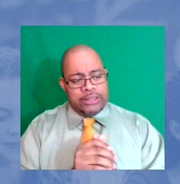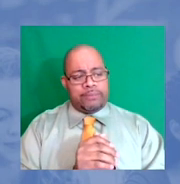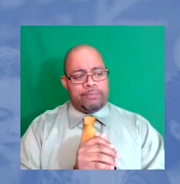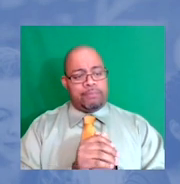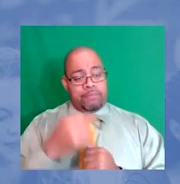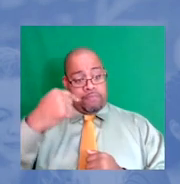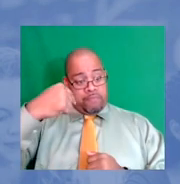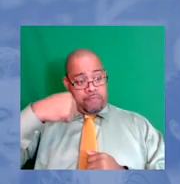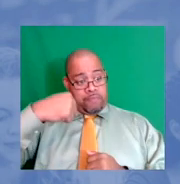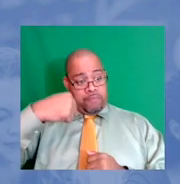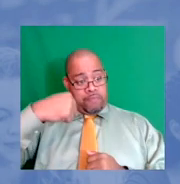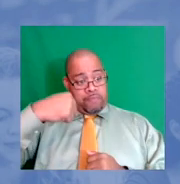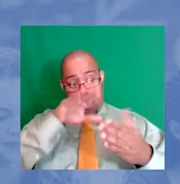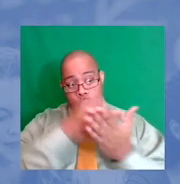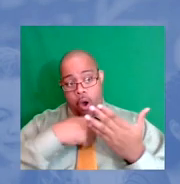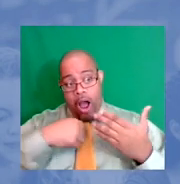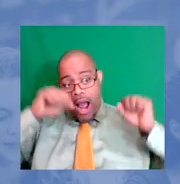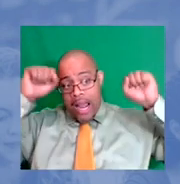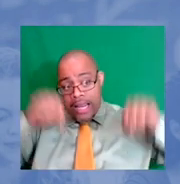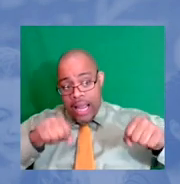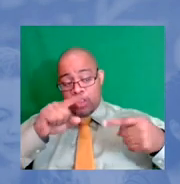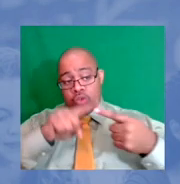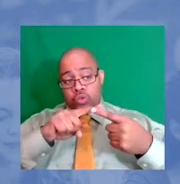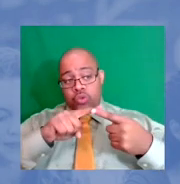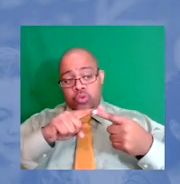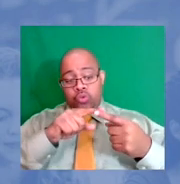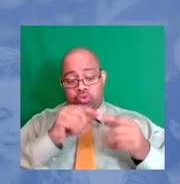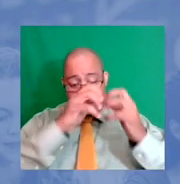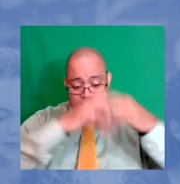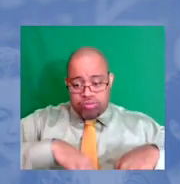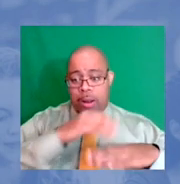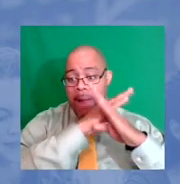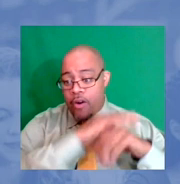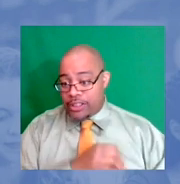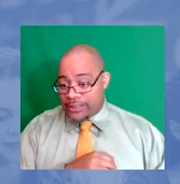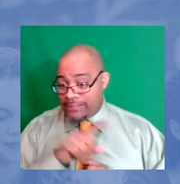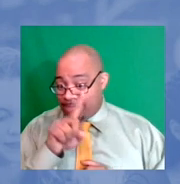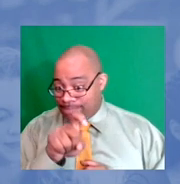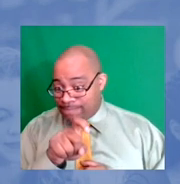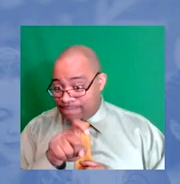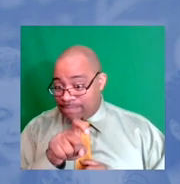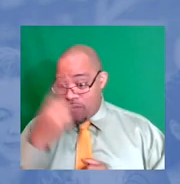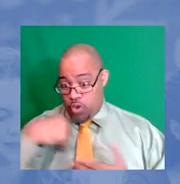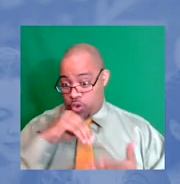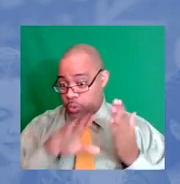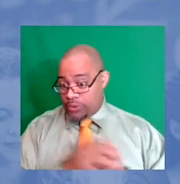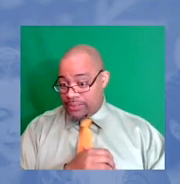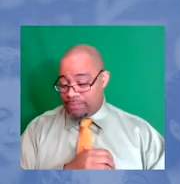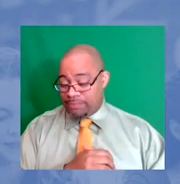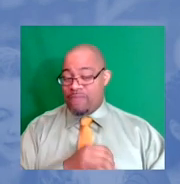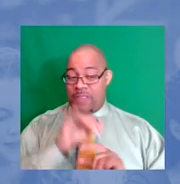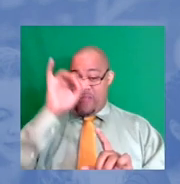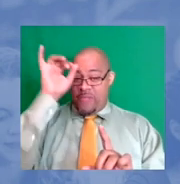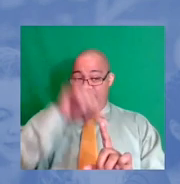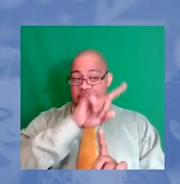I CAN TO REMOVE BARRIERS FROM OUR STUDENTS? THAT QUESTION BEGS TO BE REFLECTIVE.